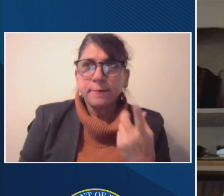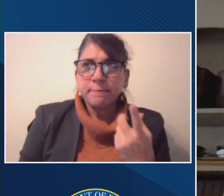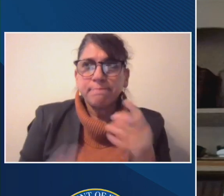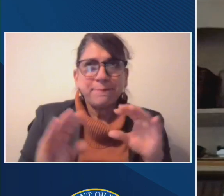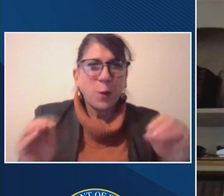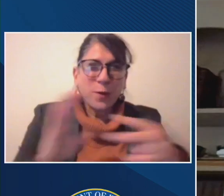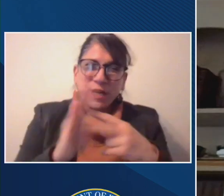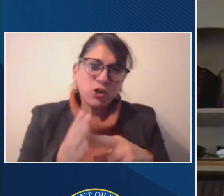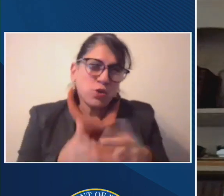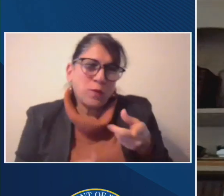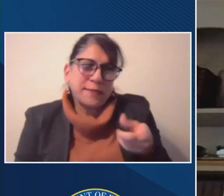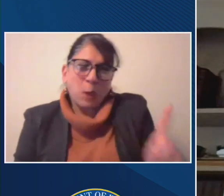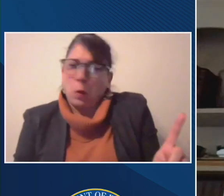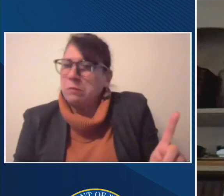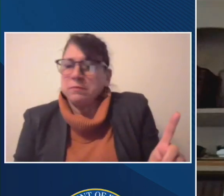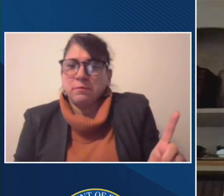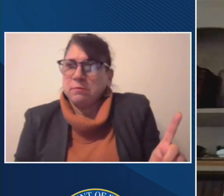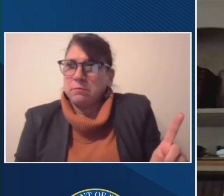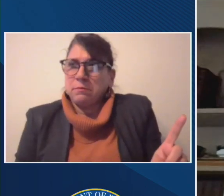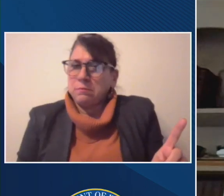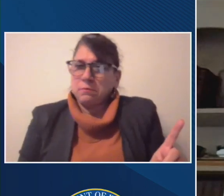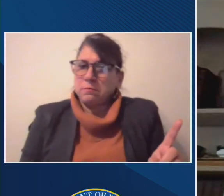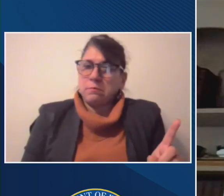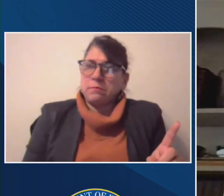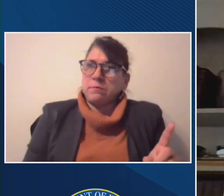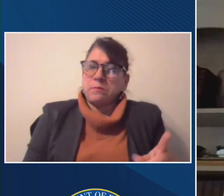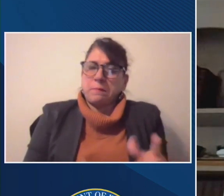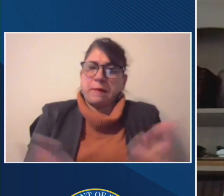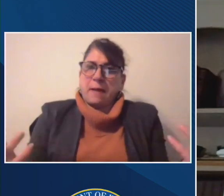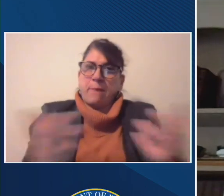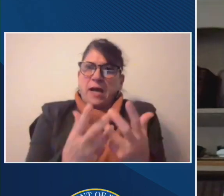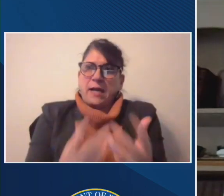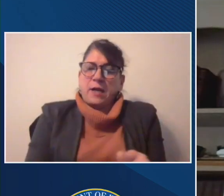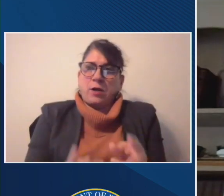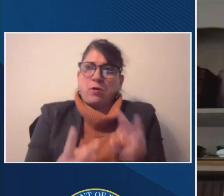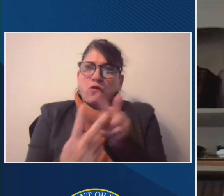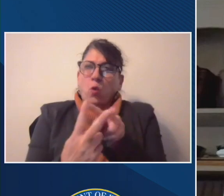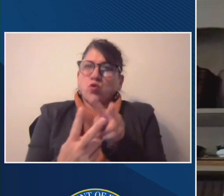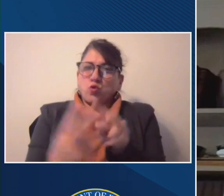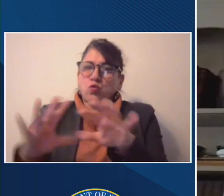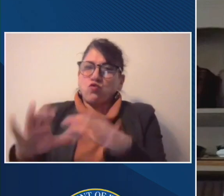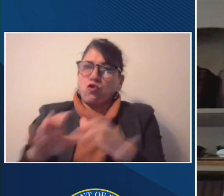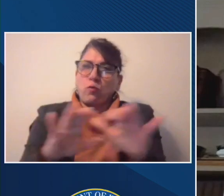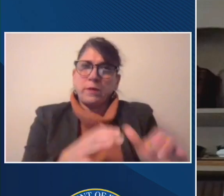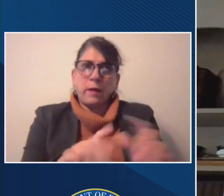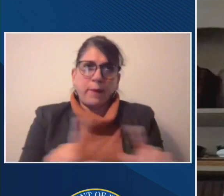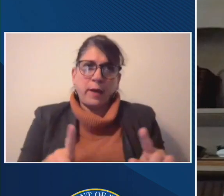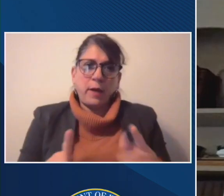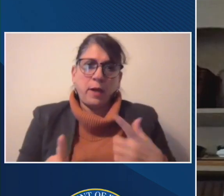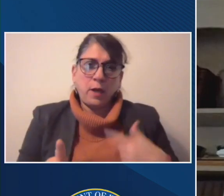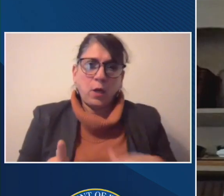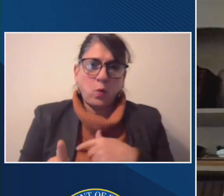our part as far as the combination of them. It's just, when we do it, we have a lot of different constituencies where